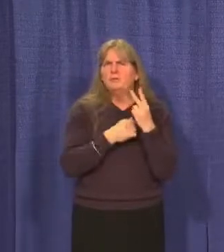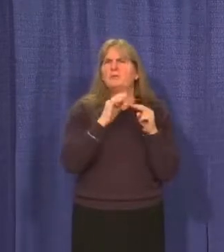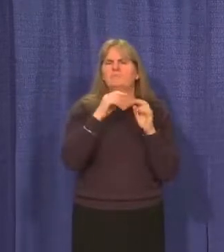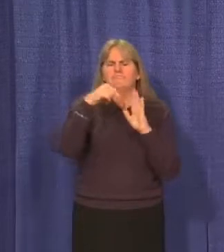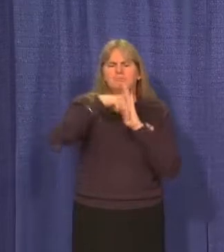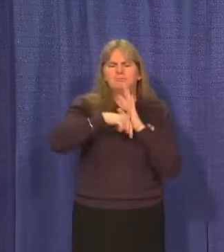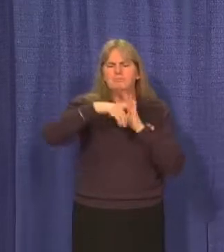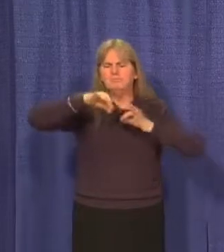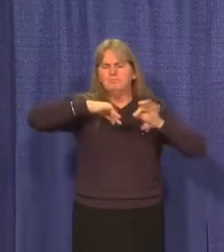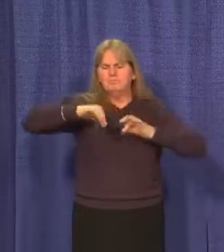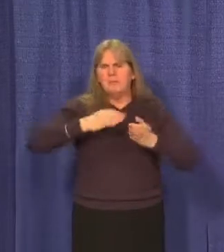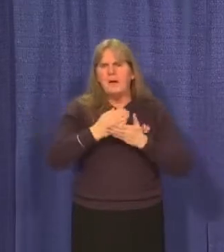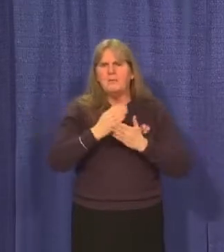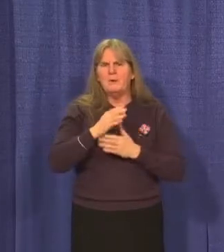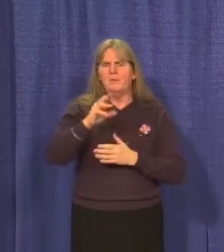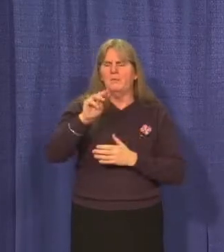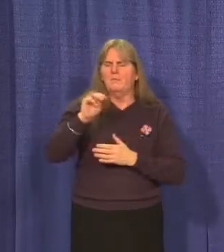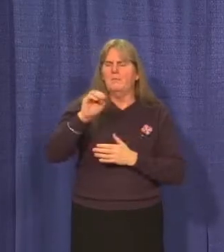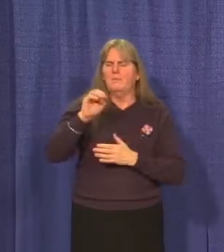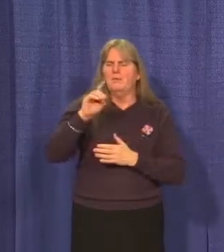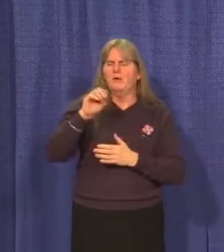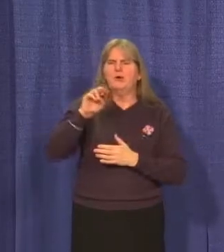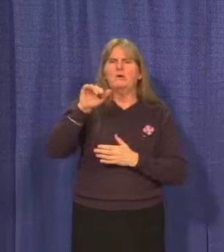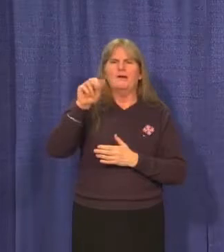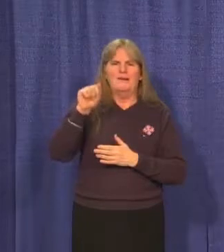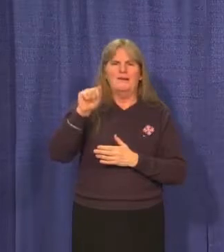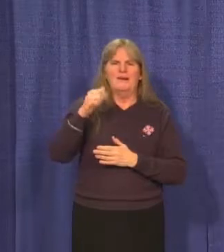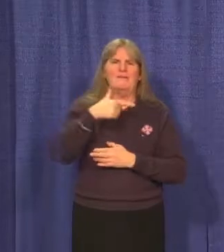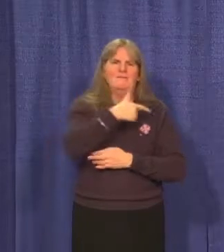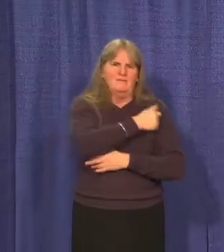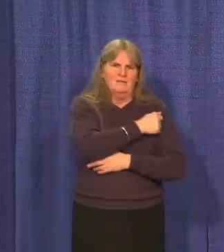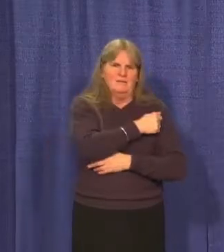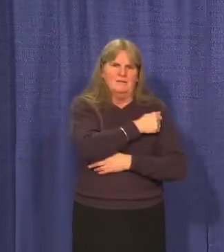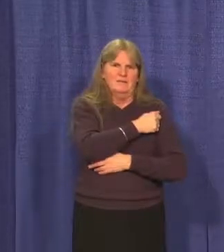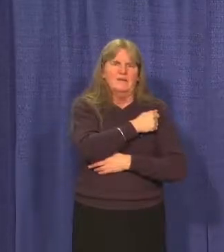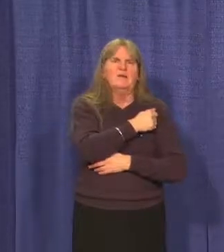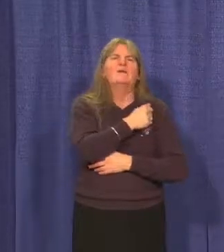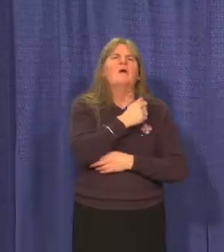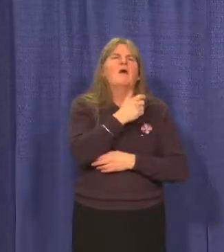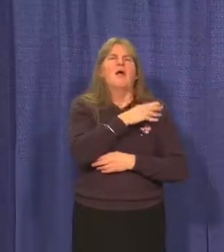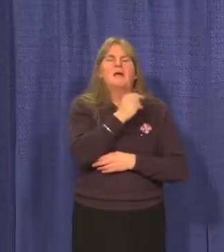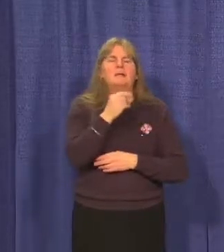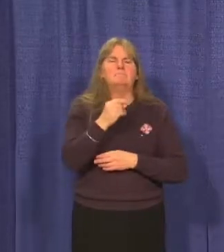might say on the modern a vaccine including what to do about allergies.